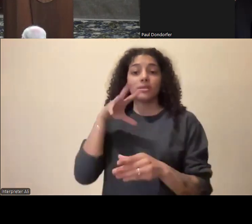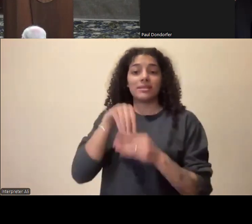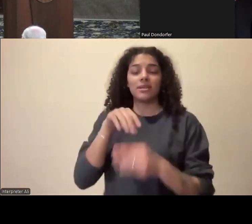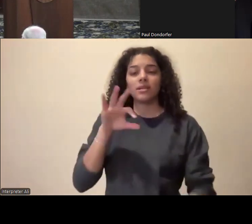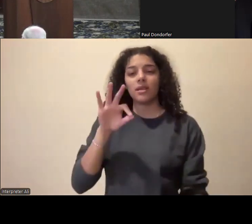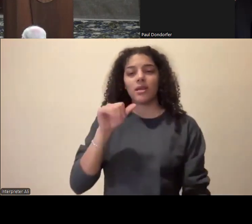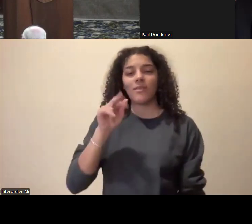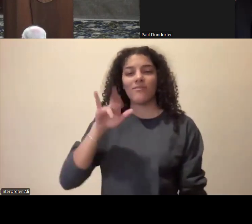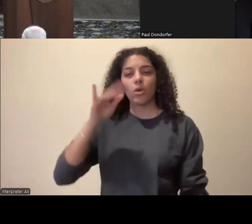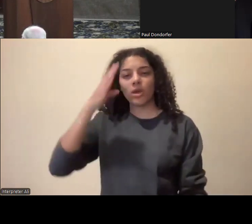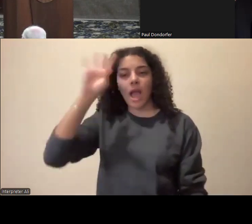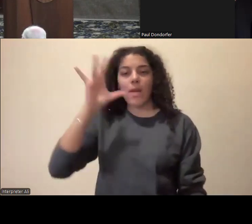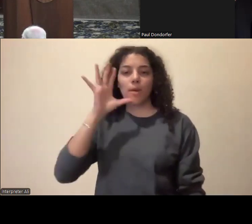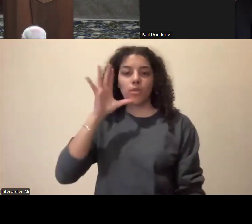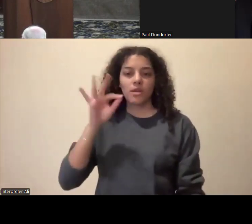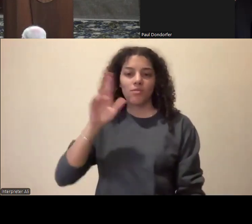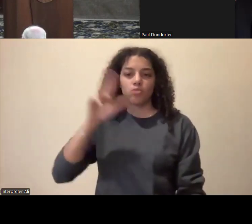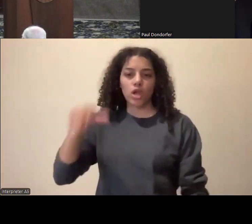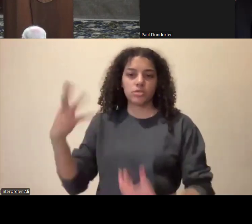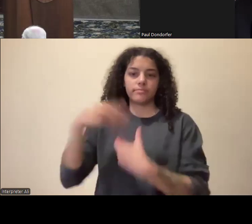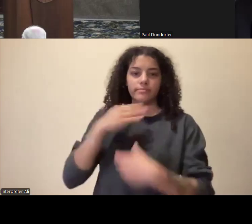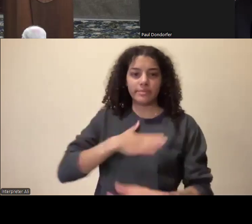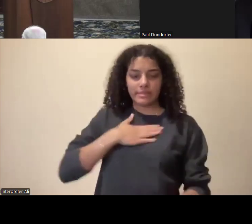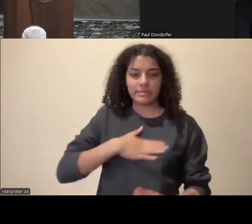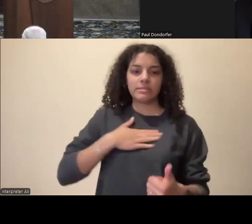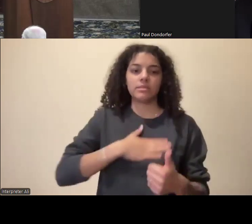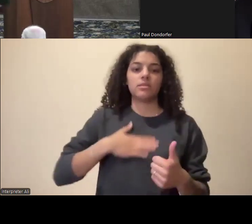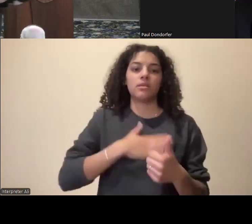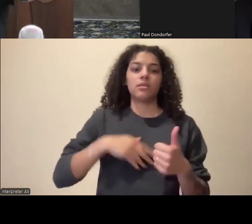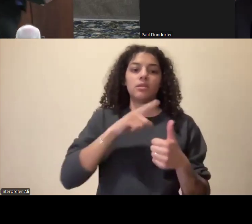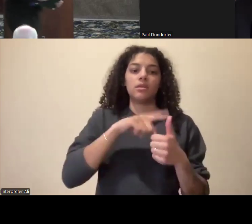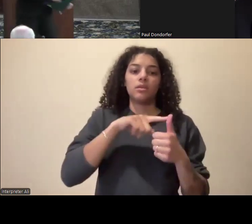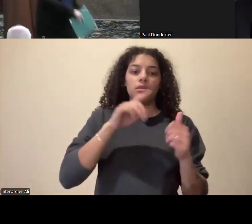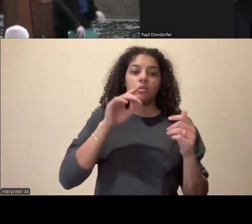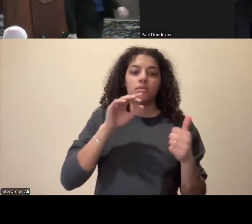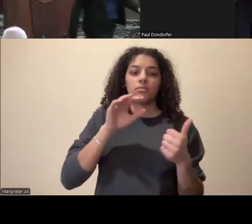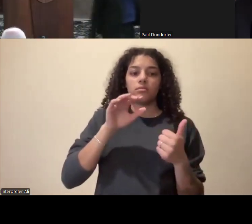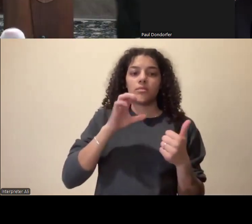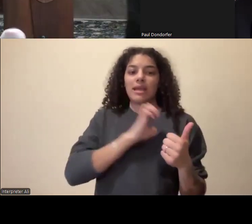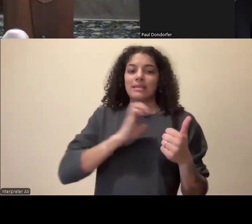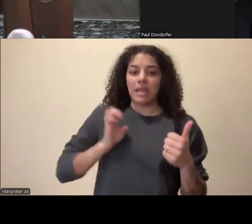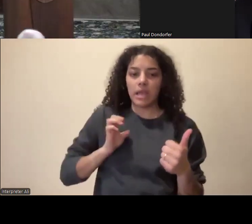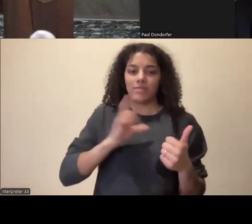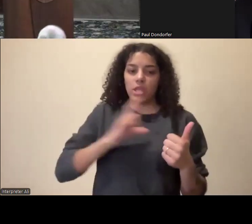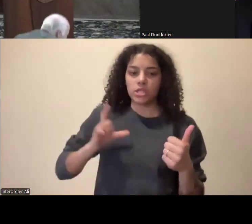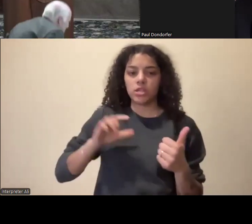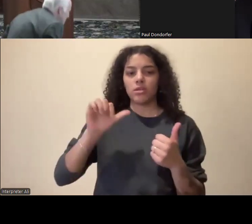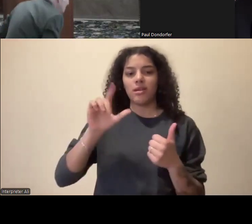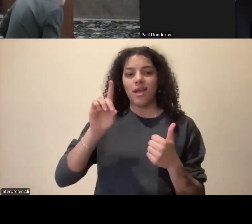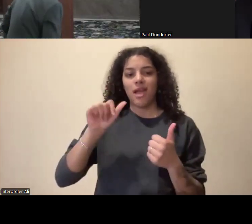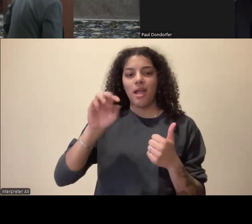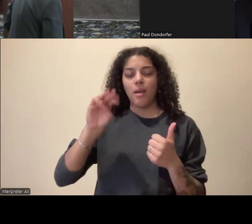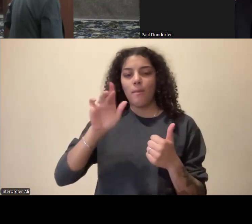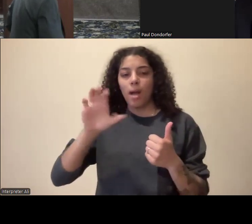County Executive Adam J Bellow legislator Michael Uden and President Universa Roman